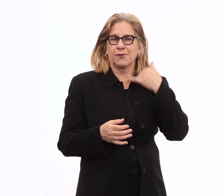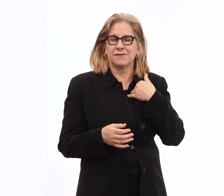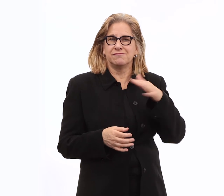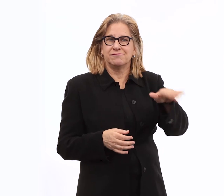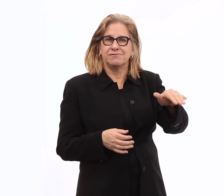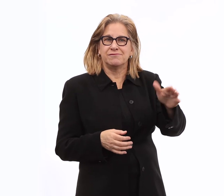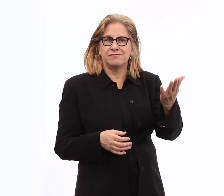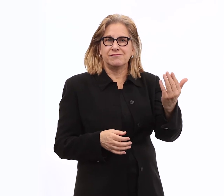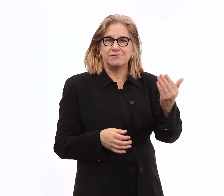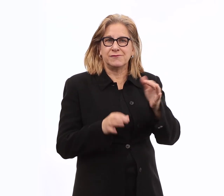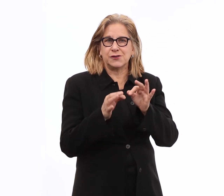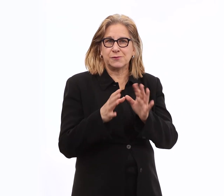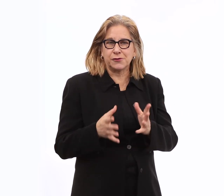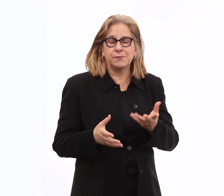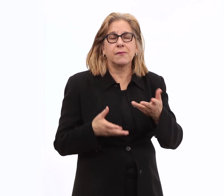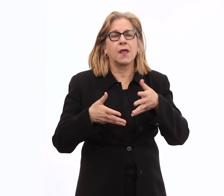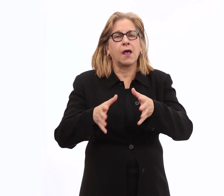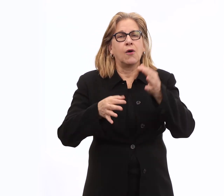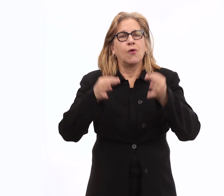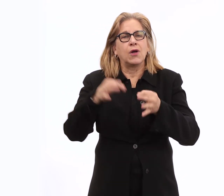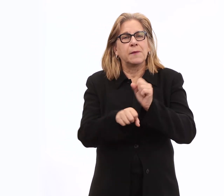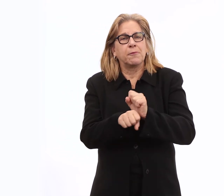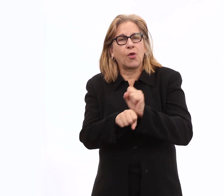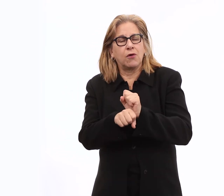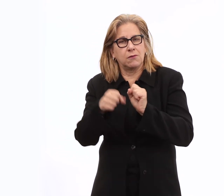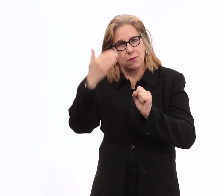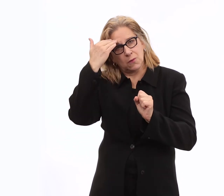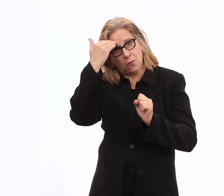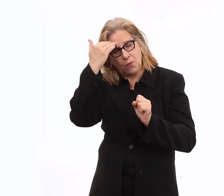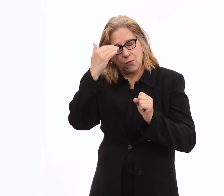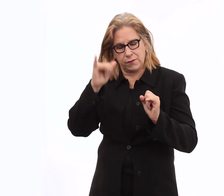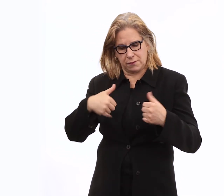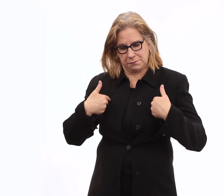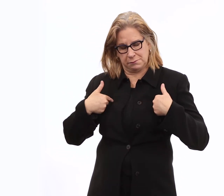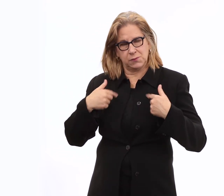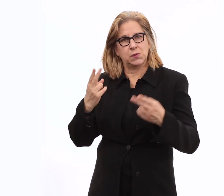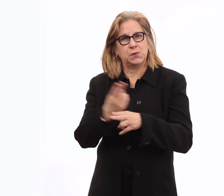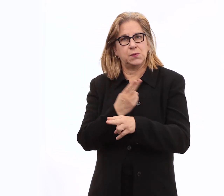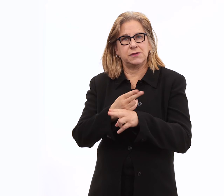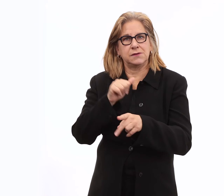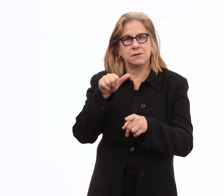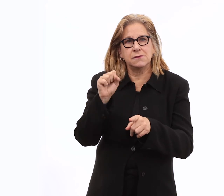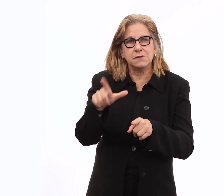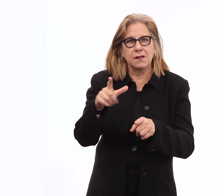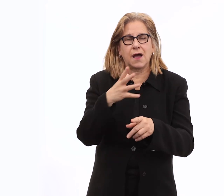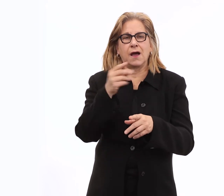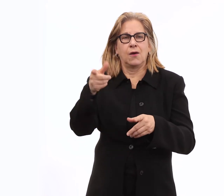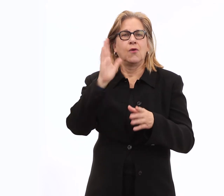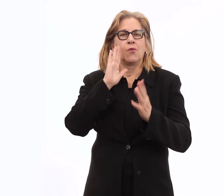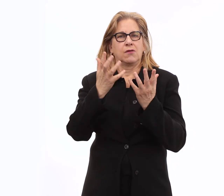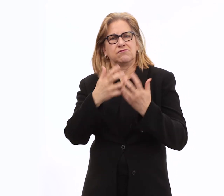Let a court employee know you use ASL. They will arrange for an ASL interpreter to help you